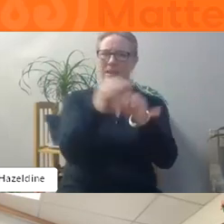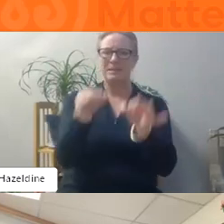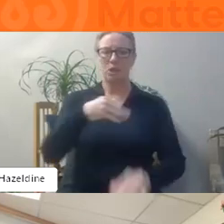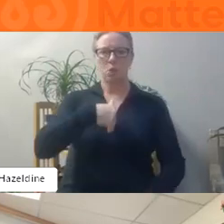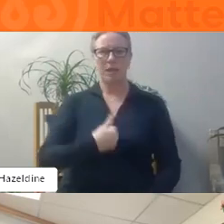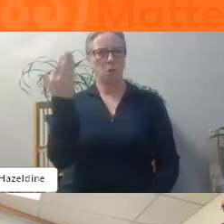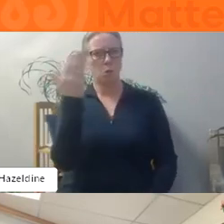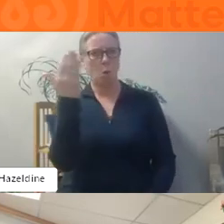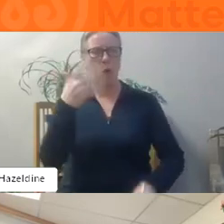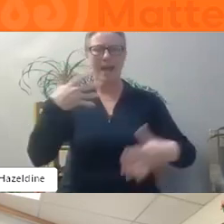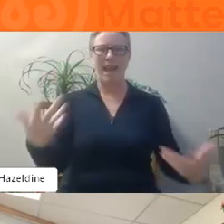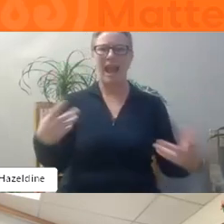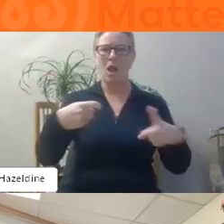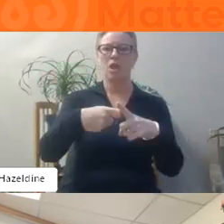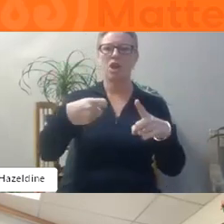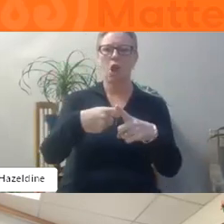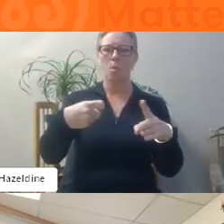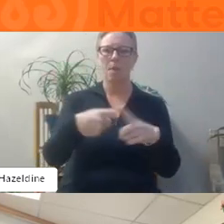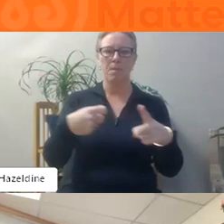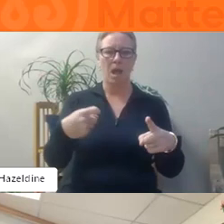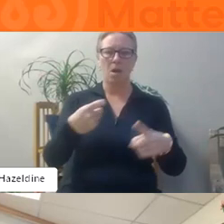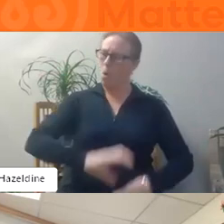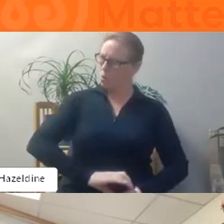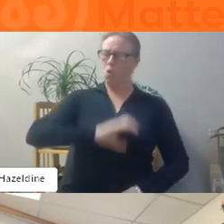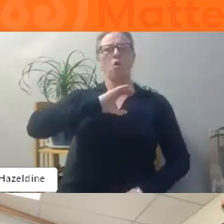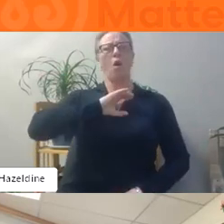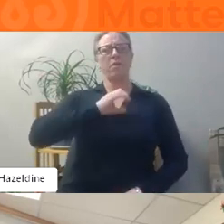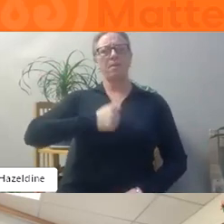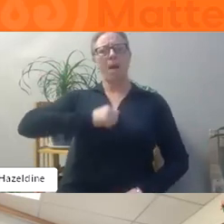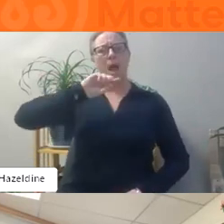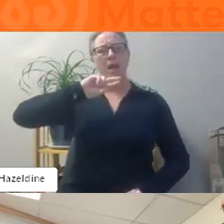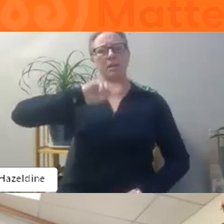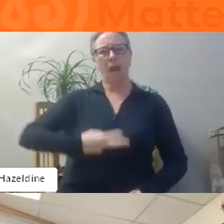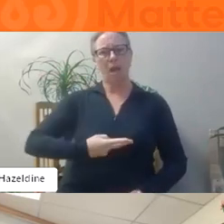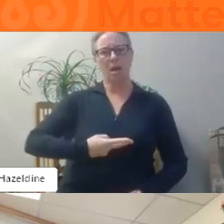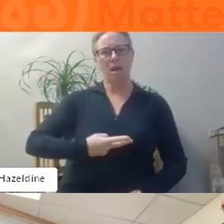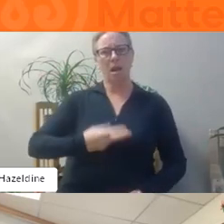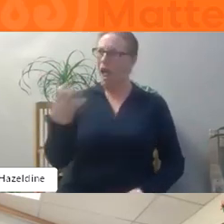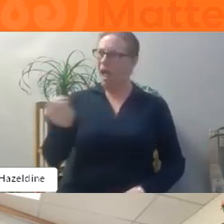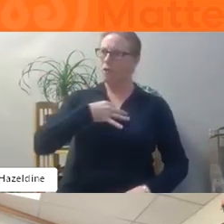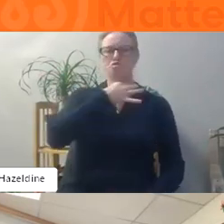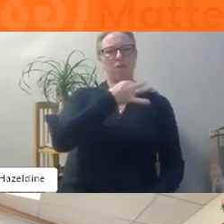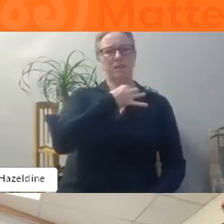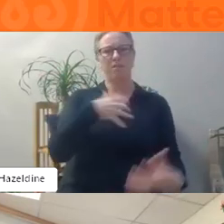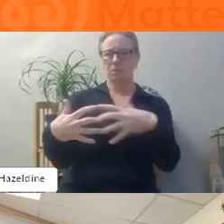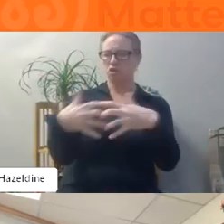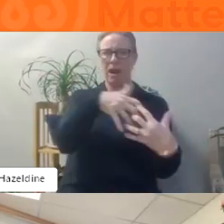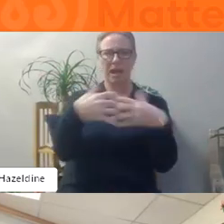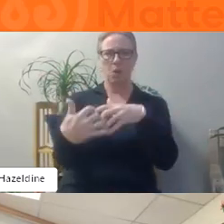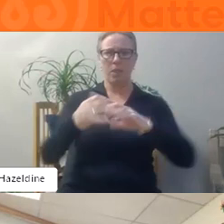kura kaupapa and this is the most confident my son has ever been. We had that risk of him struggling with communication in English,